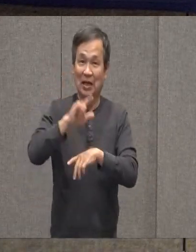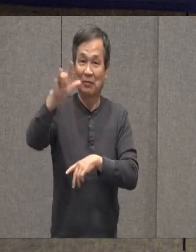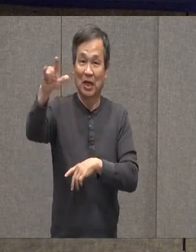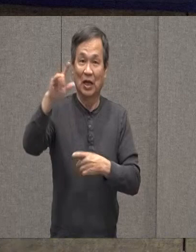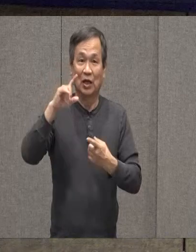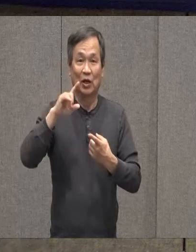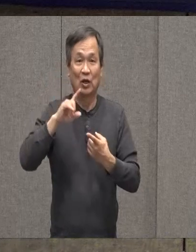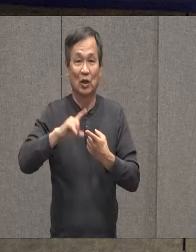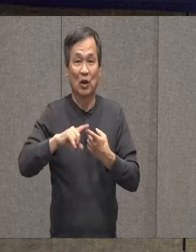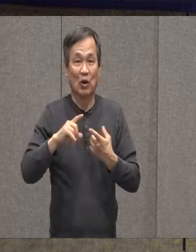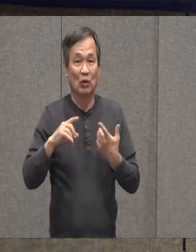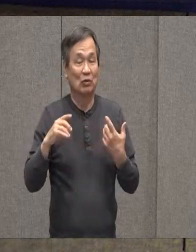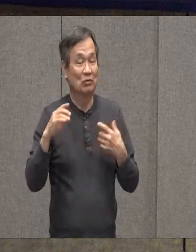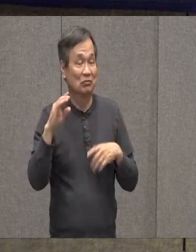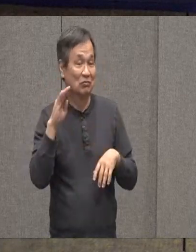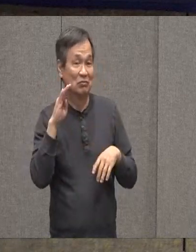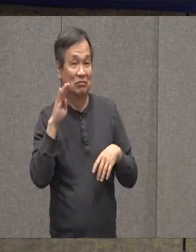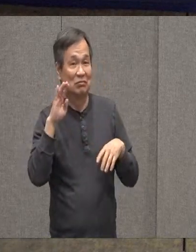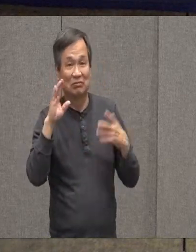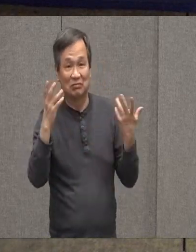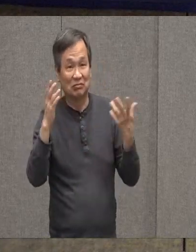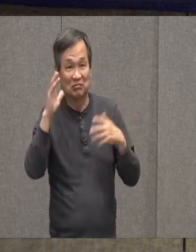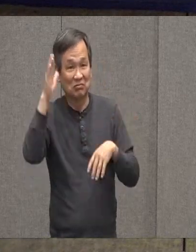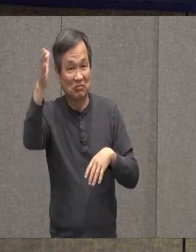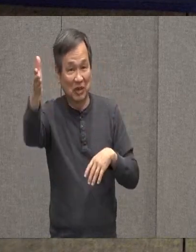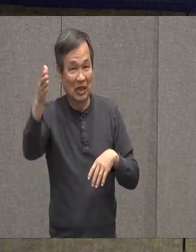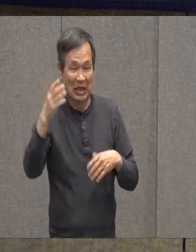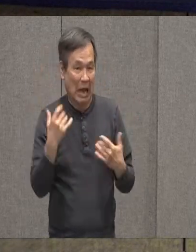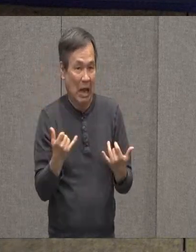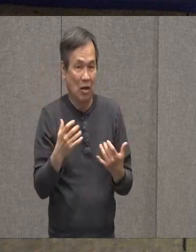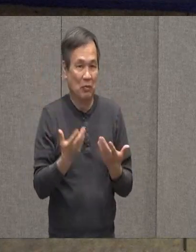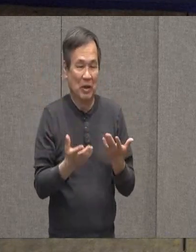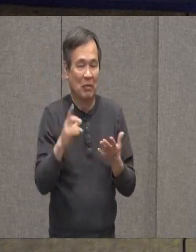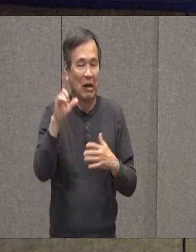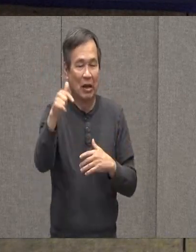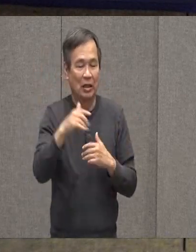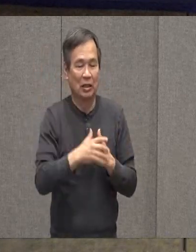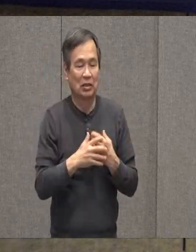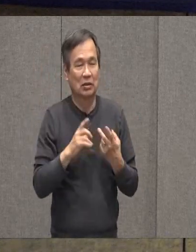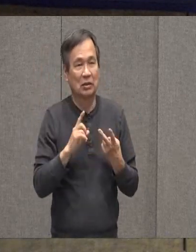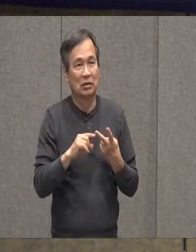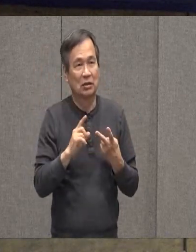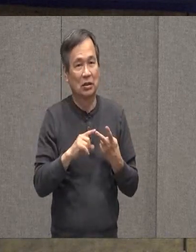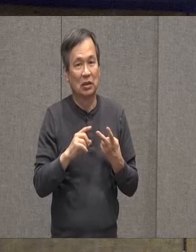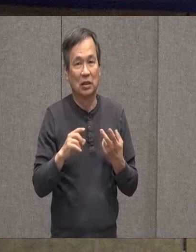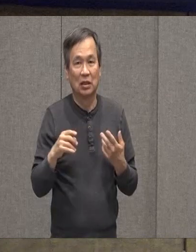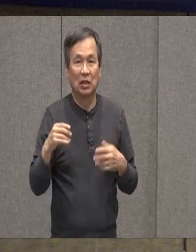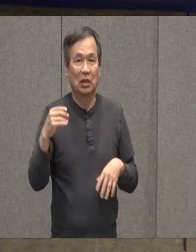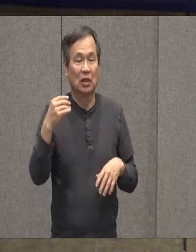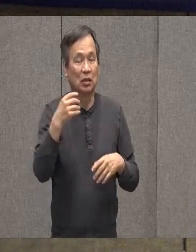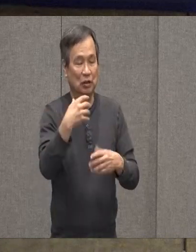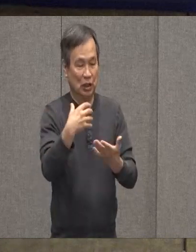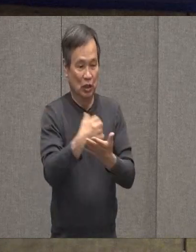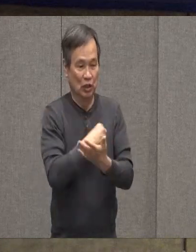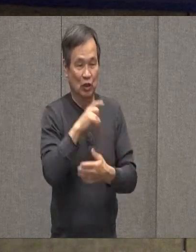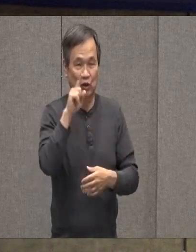maybe not right now sometime in the future. We could pay with one $100 bill